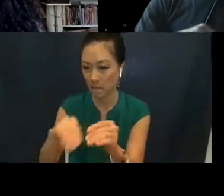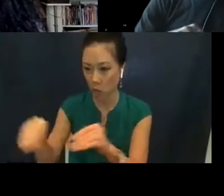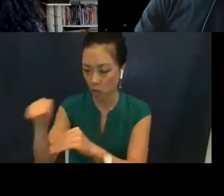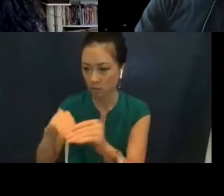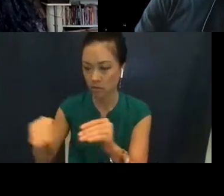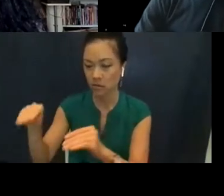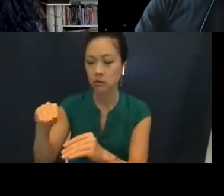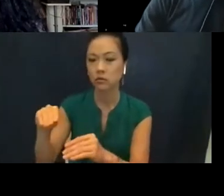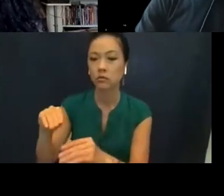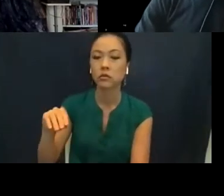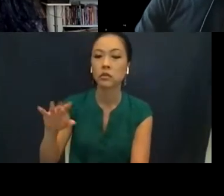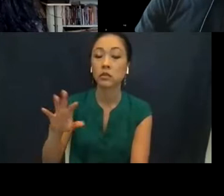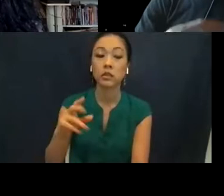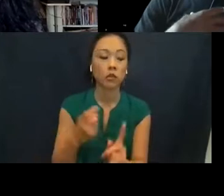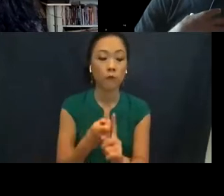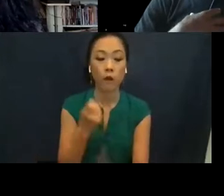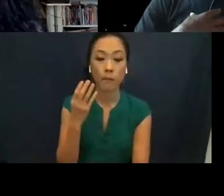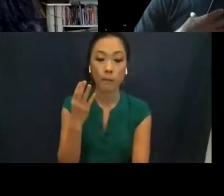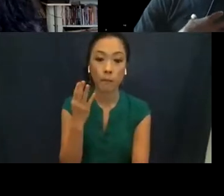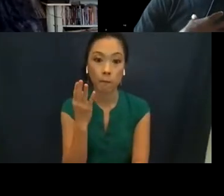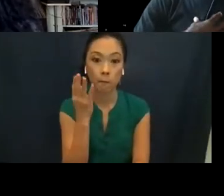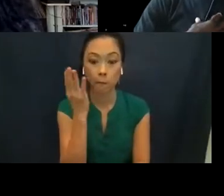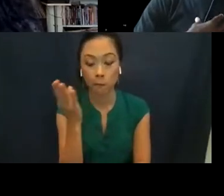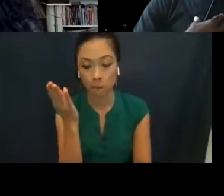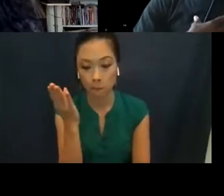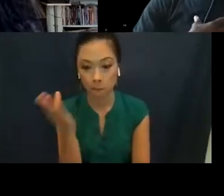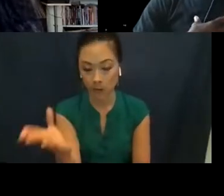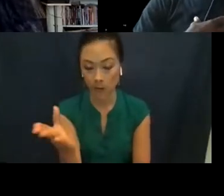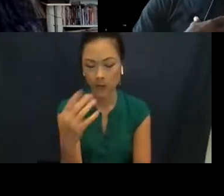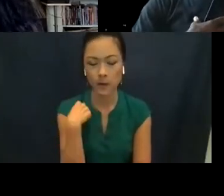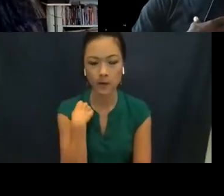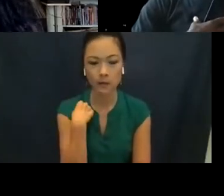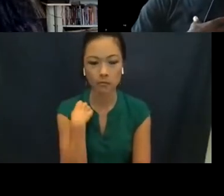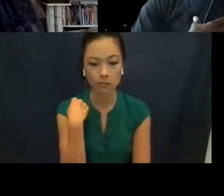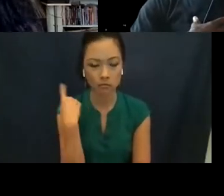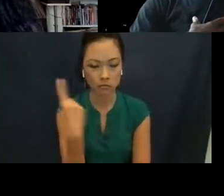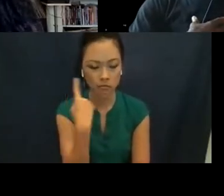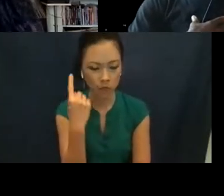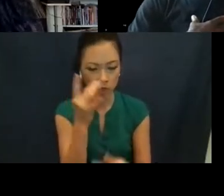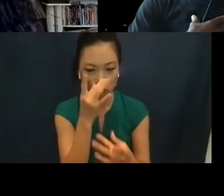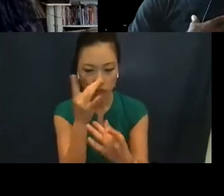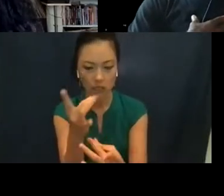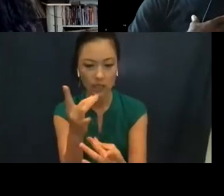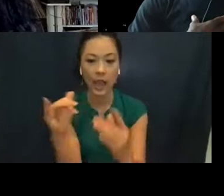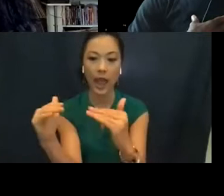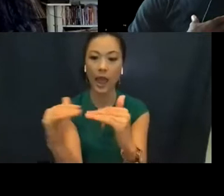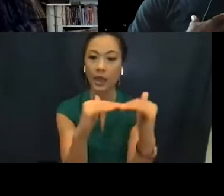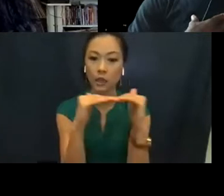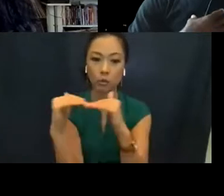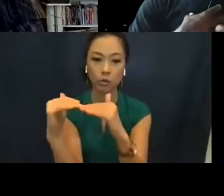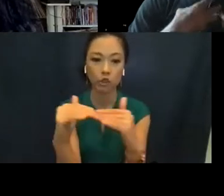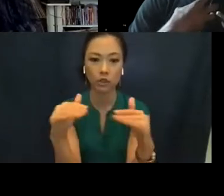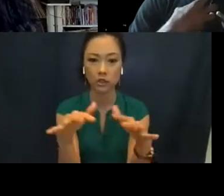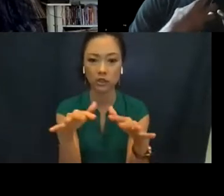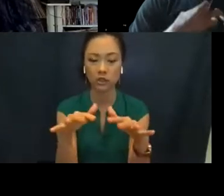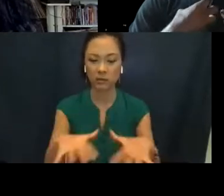so from there, one of the things I'm constantly interested in is equitable space for differently